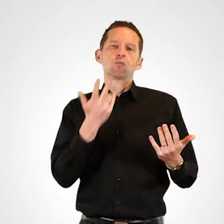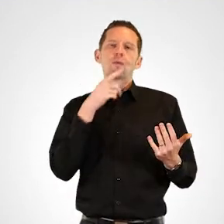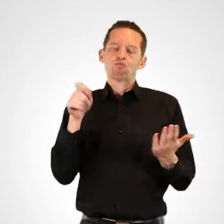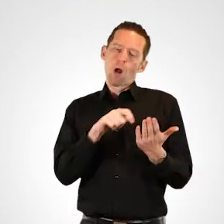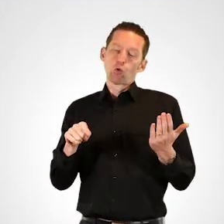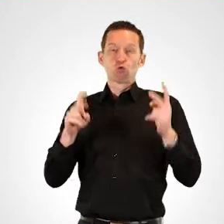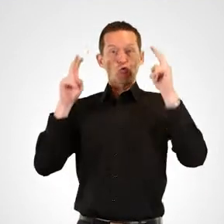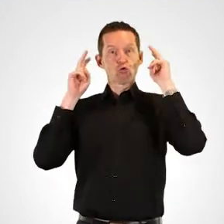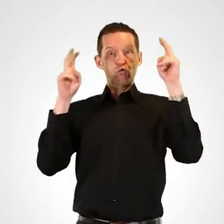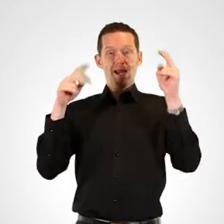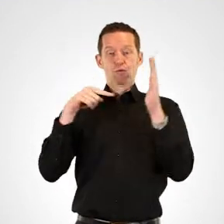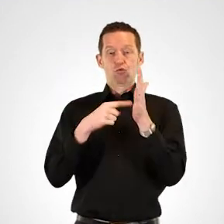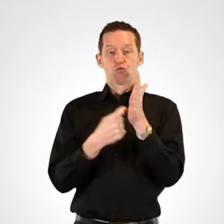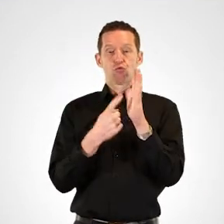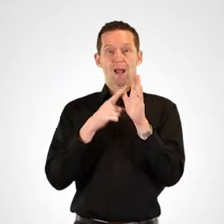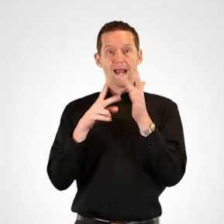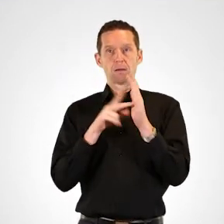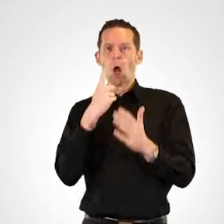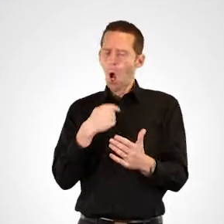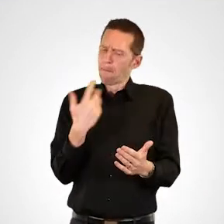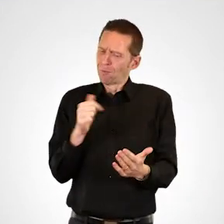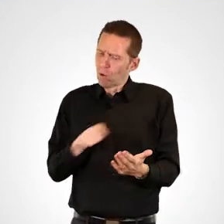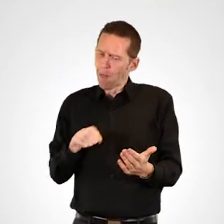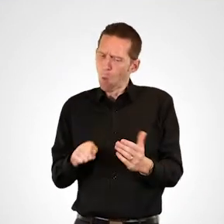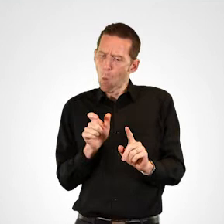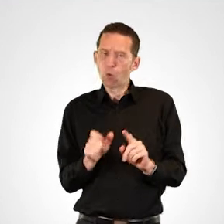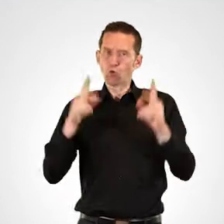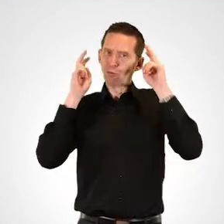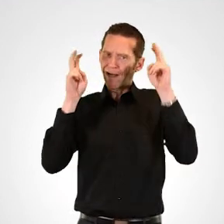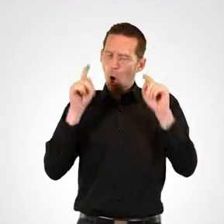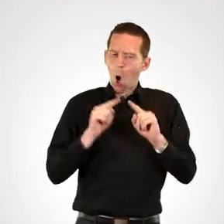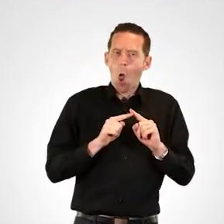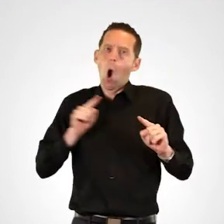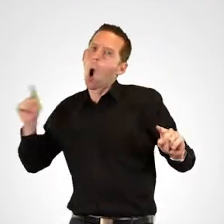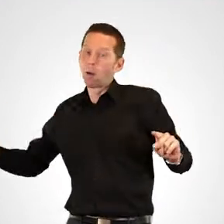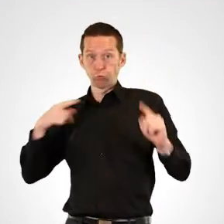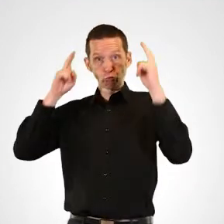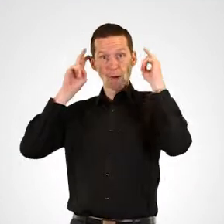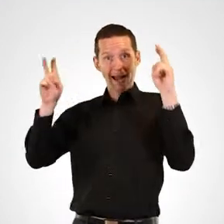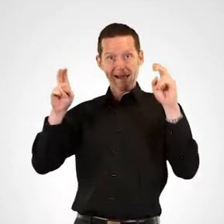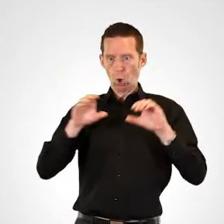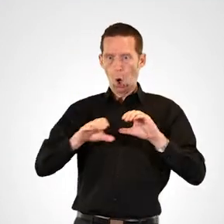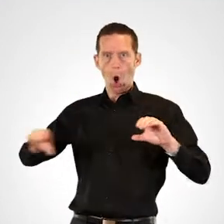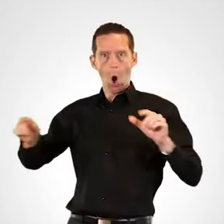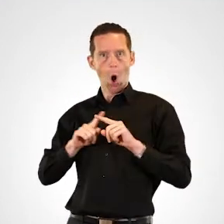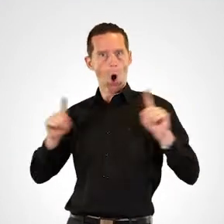if they're writing the word "train," they will tell you, "I have to make the word train long because trains are long."